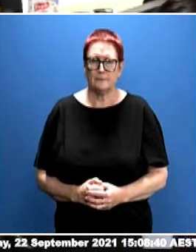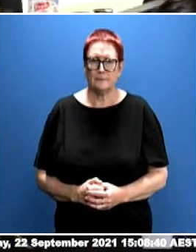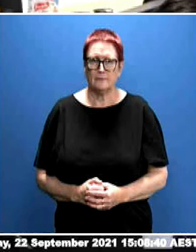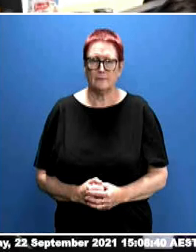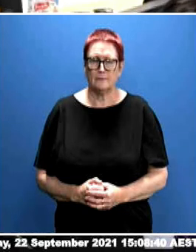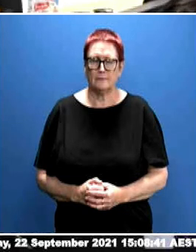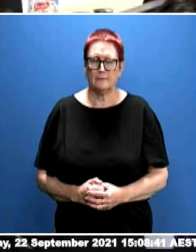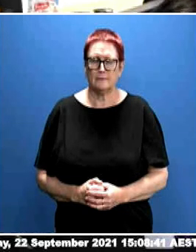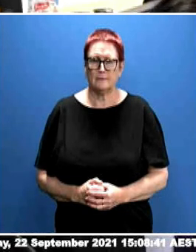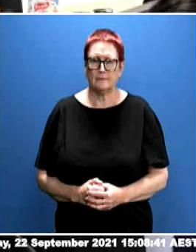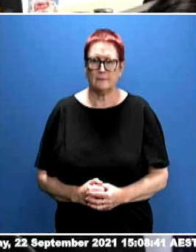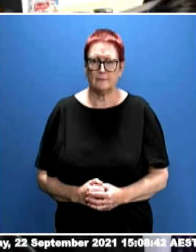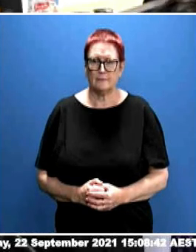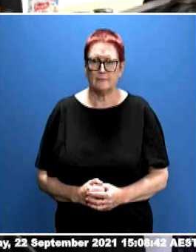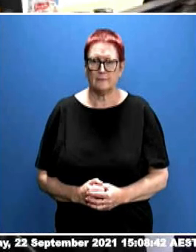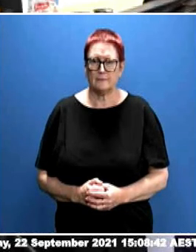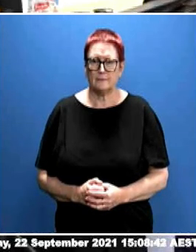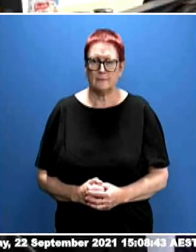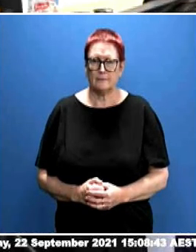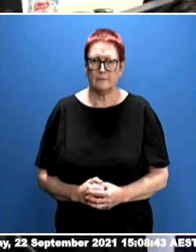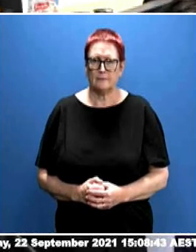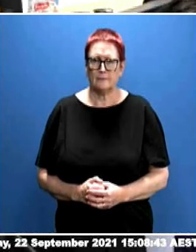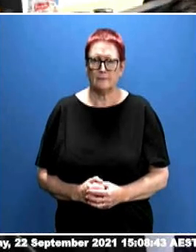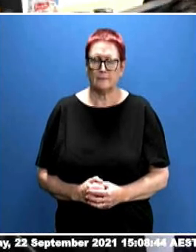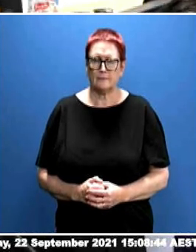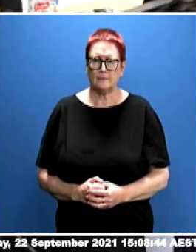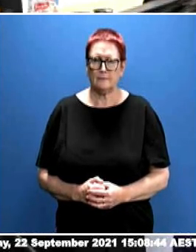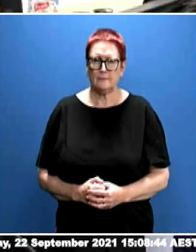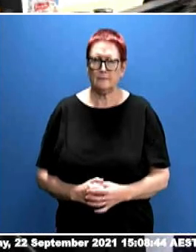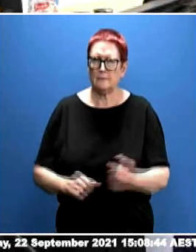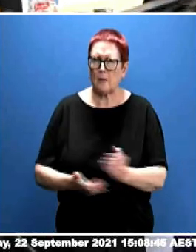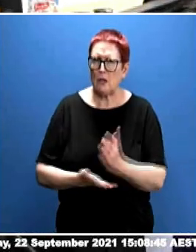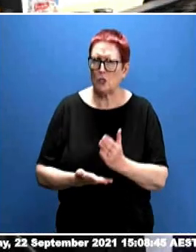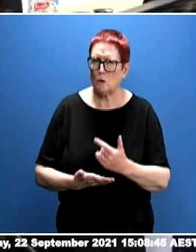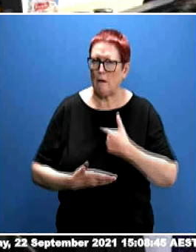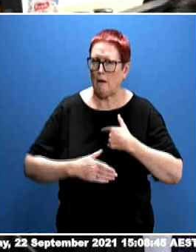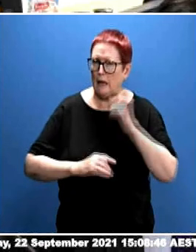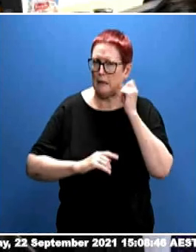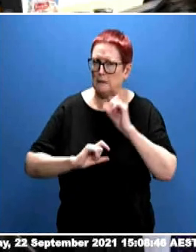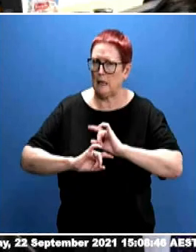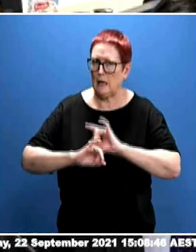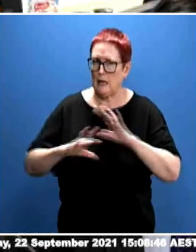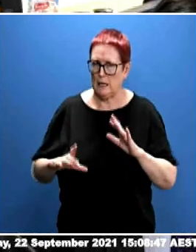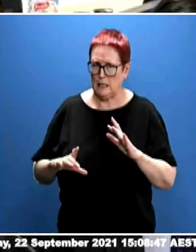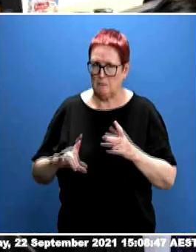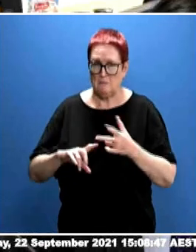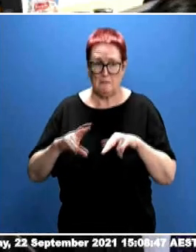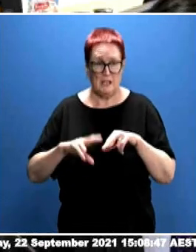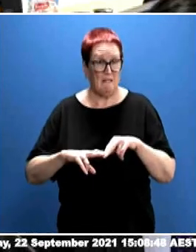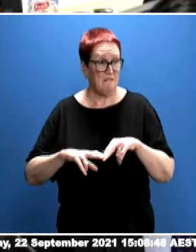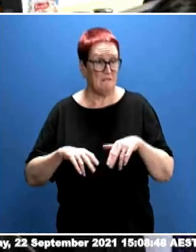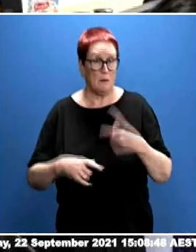Just to understand, if somebody presents in a way that leads to